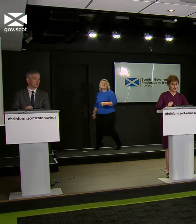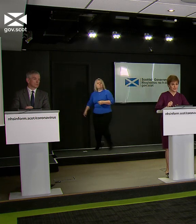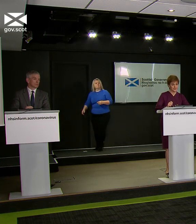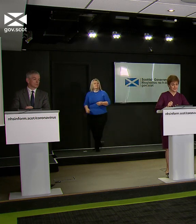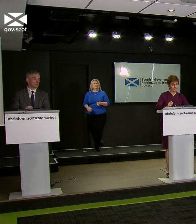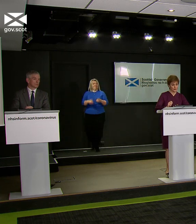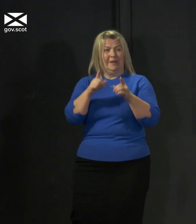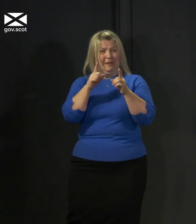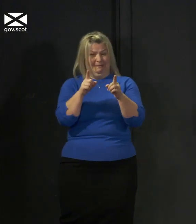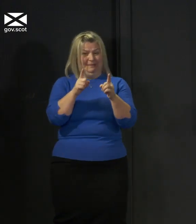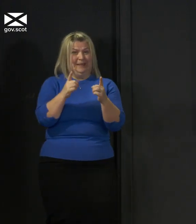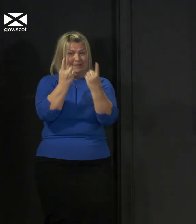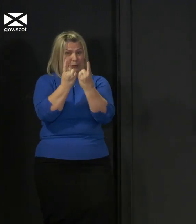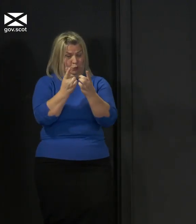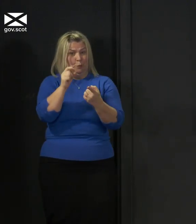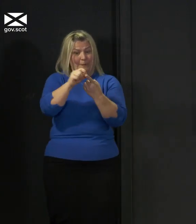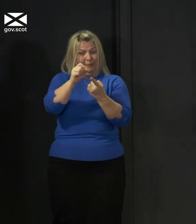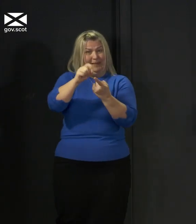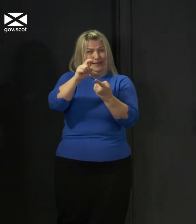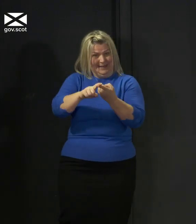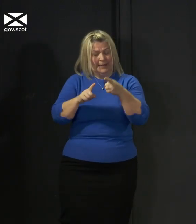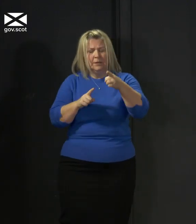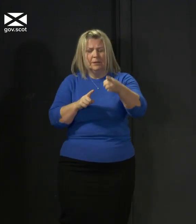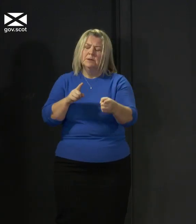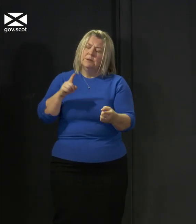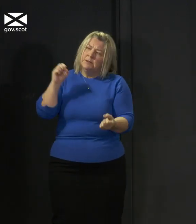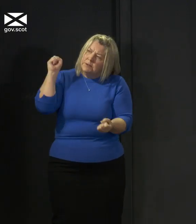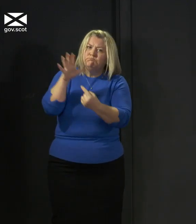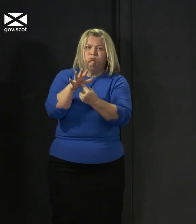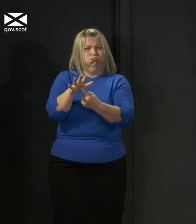sure that those in the frontline have what they need and we will provide the